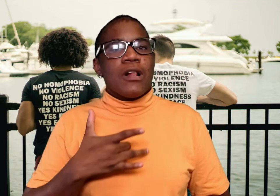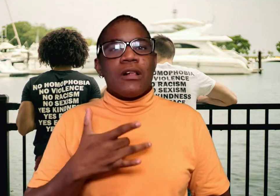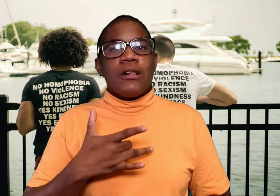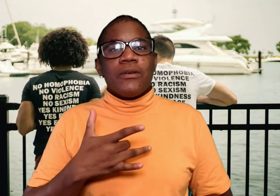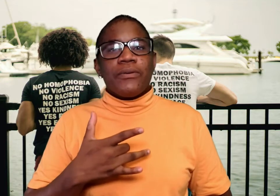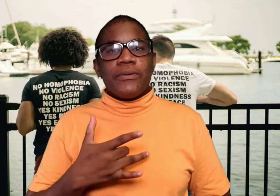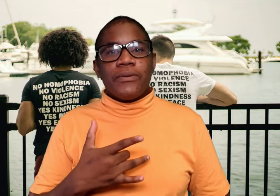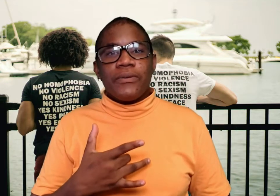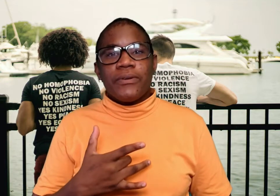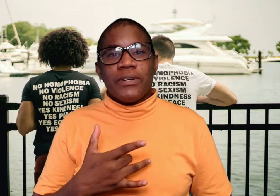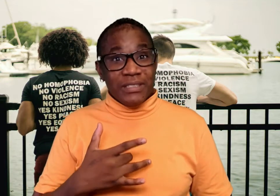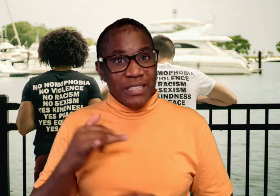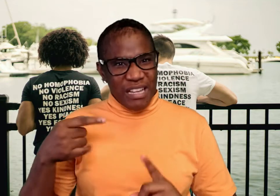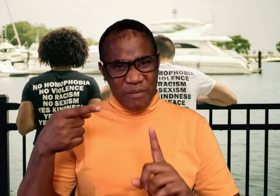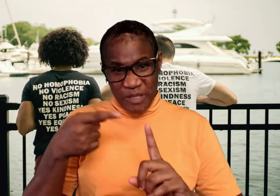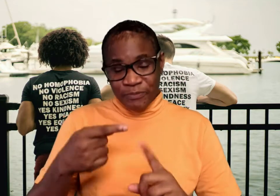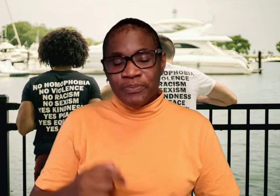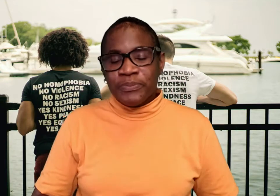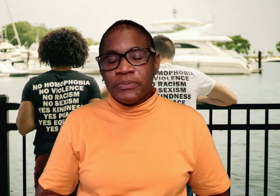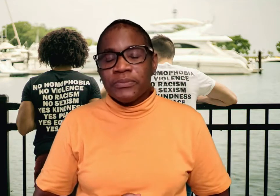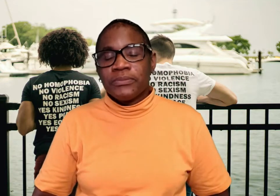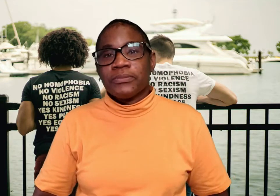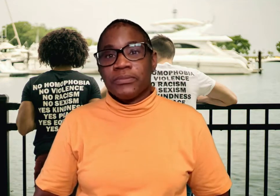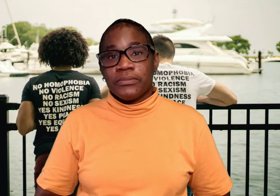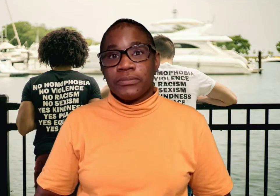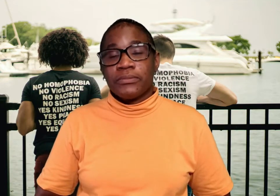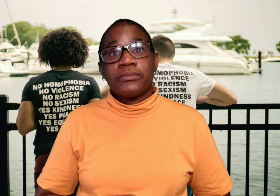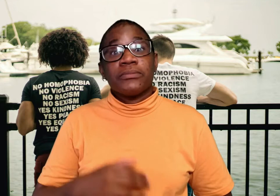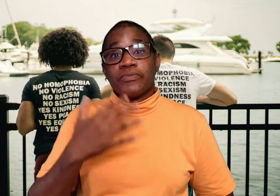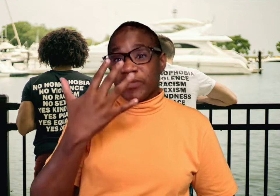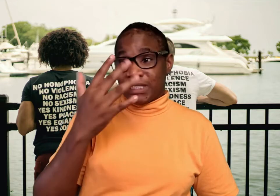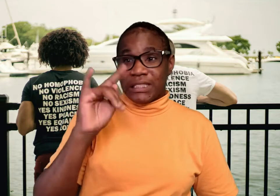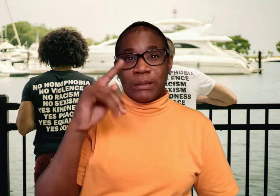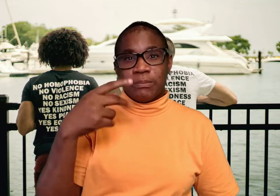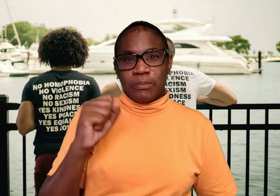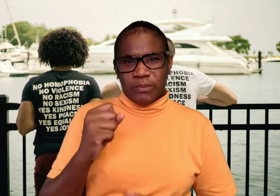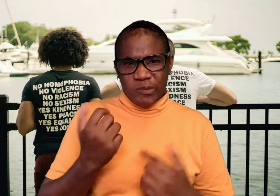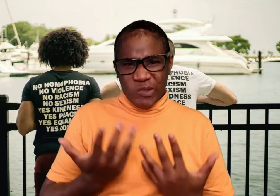Living life to a point where they can breathe easy, almost without a care.